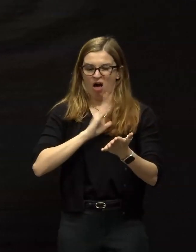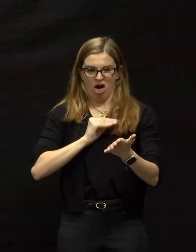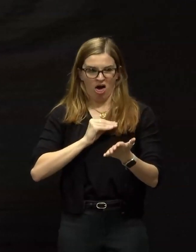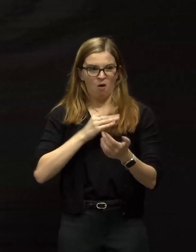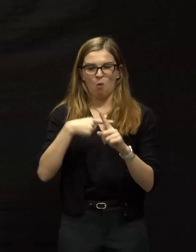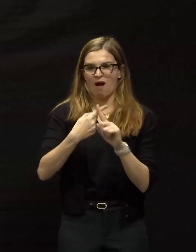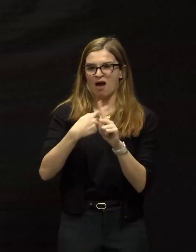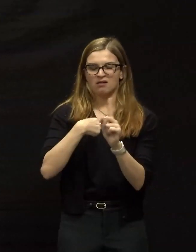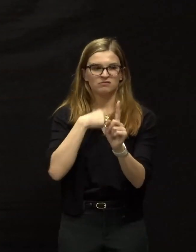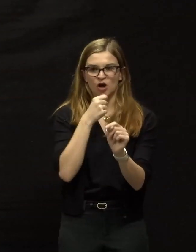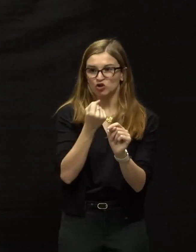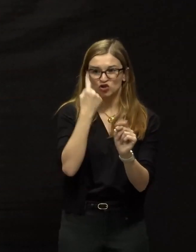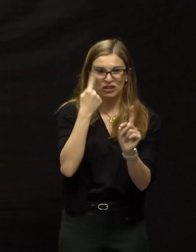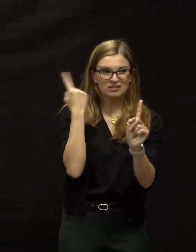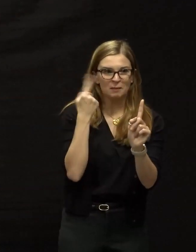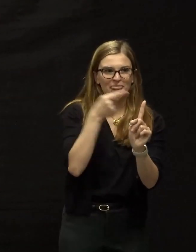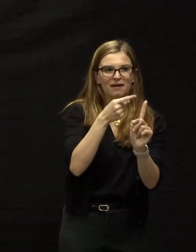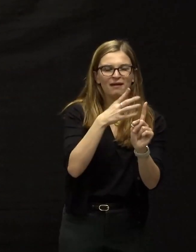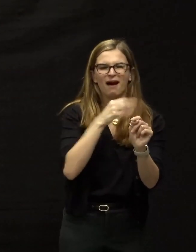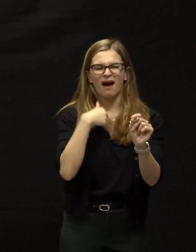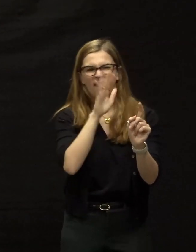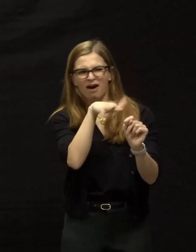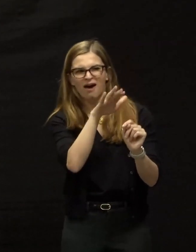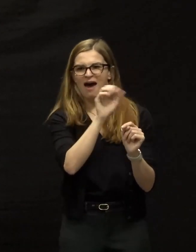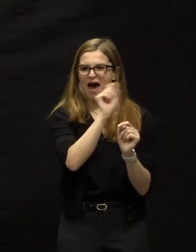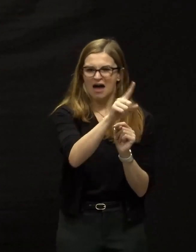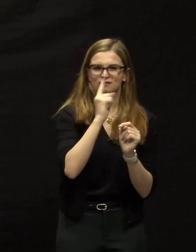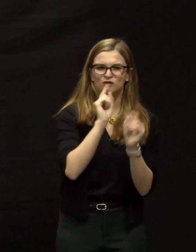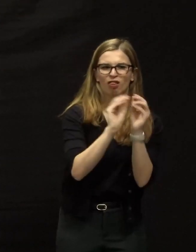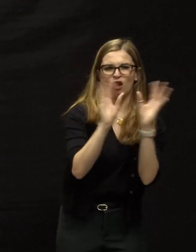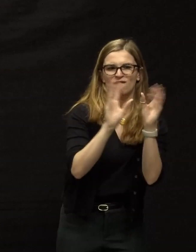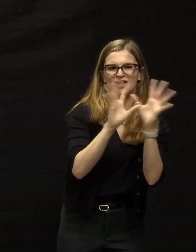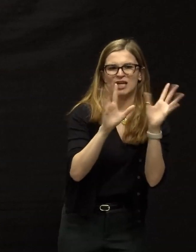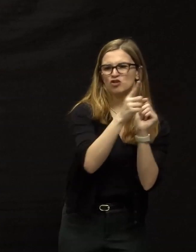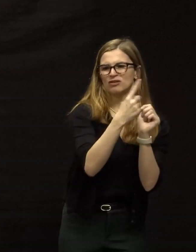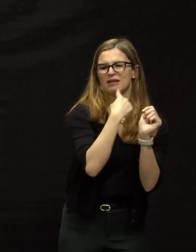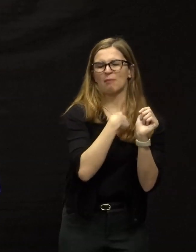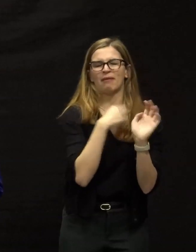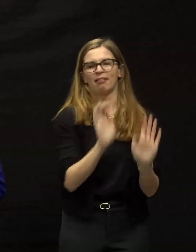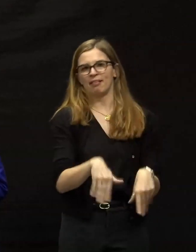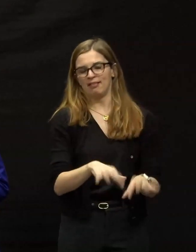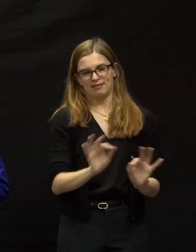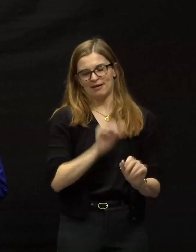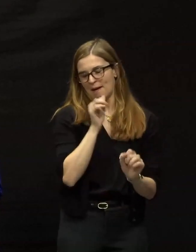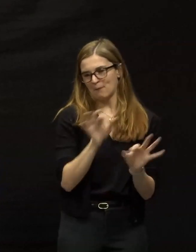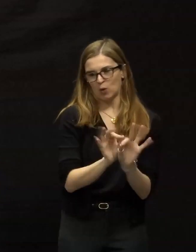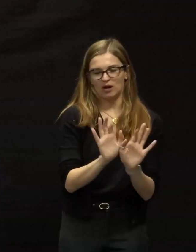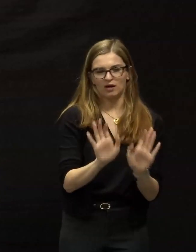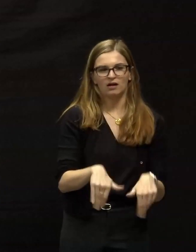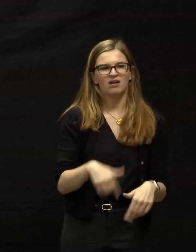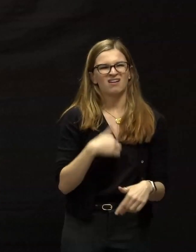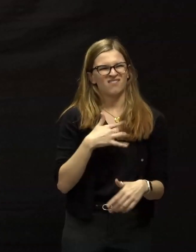Sometimes you might struggle if you're not understanding and you can ask for clarification."